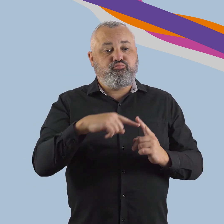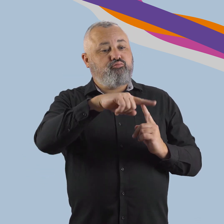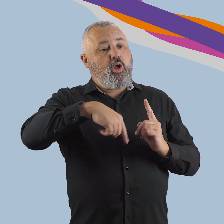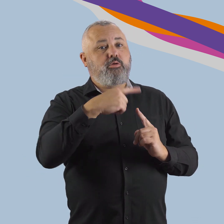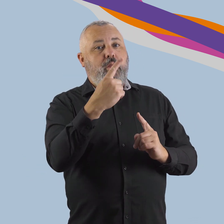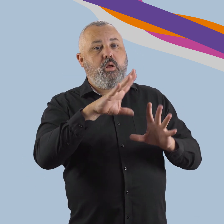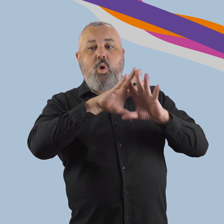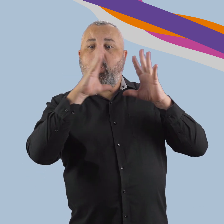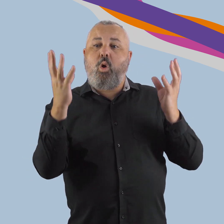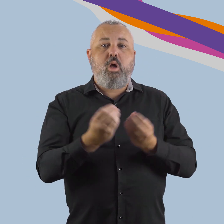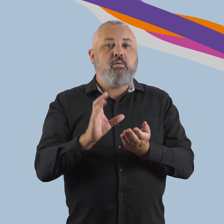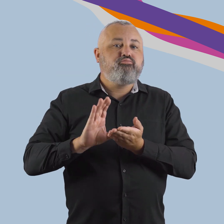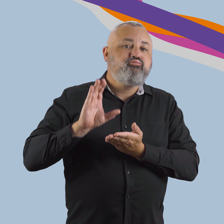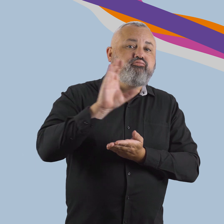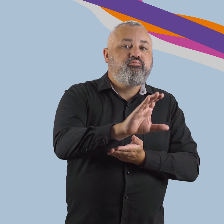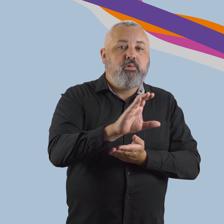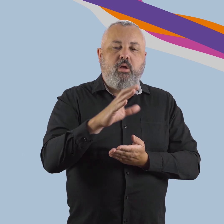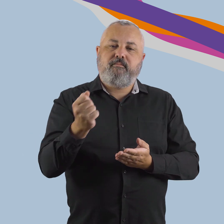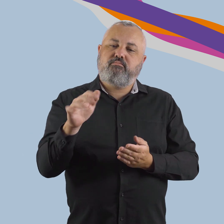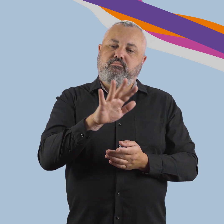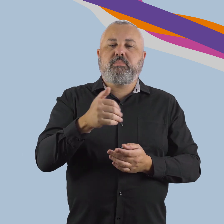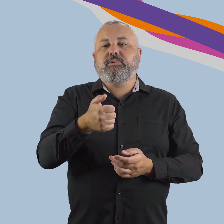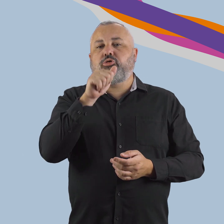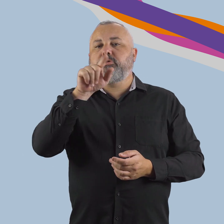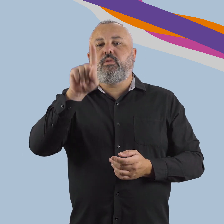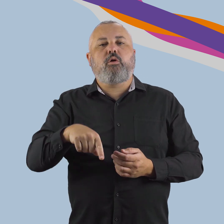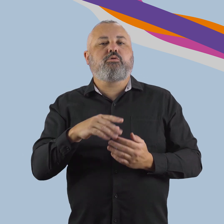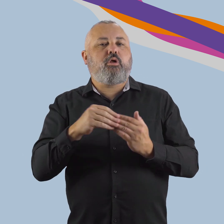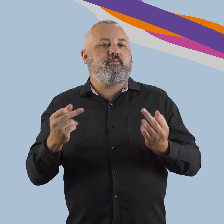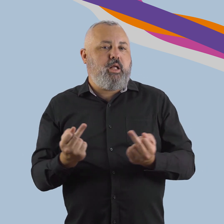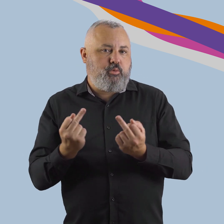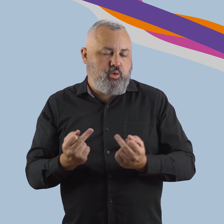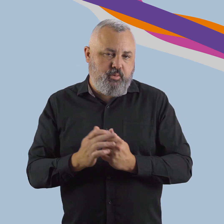Total funding Round 1: $600,000 available.